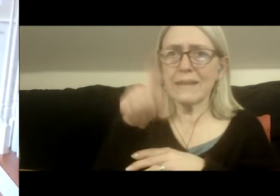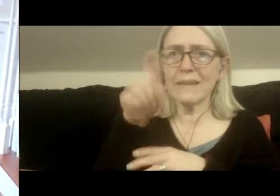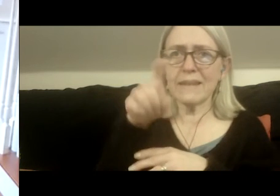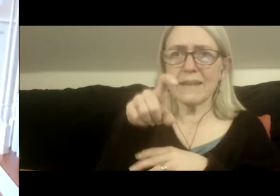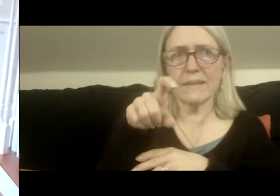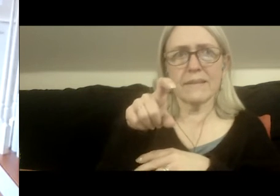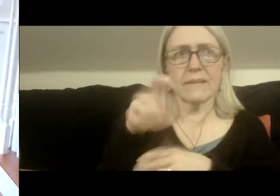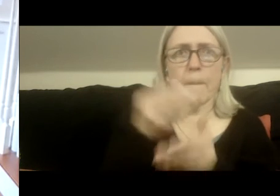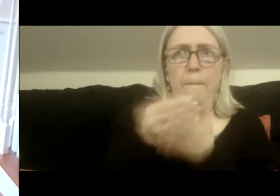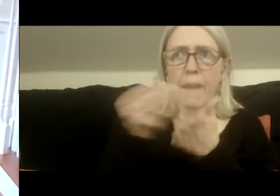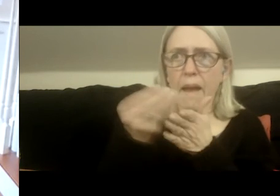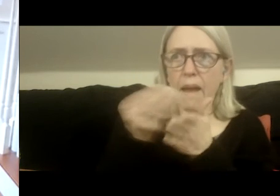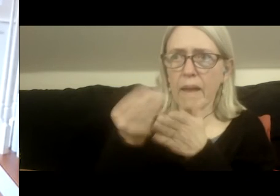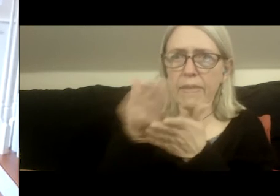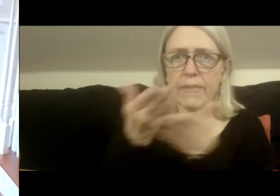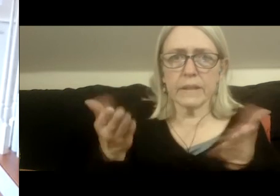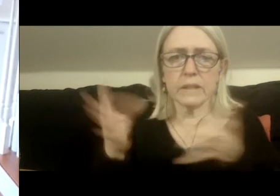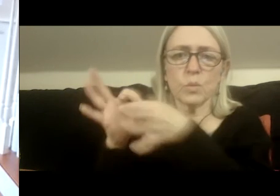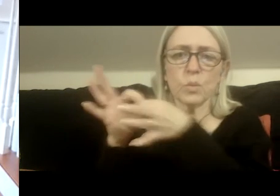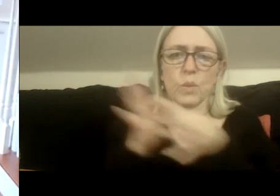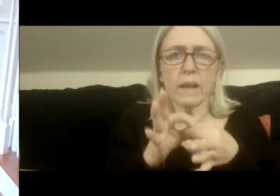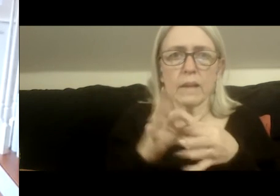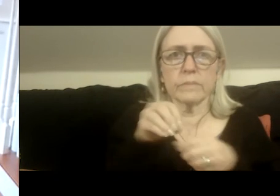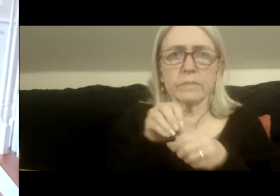They also provided academic support for students.